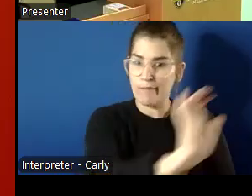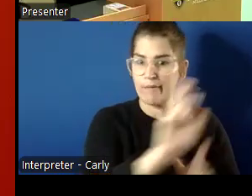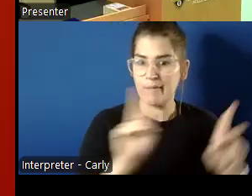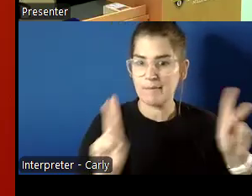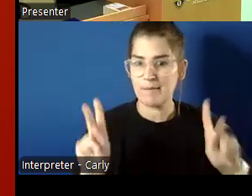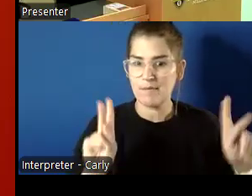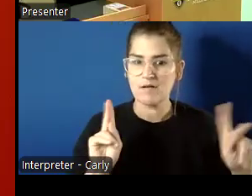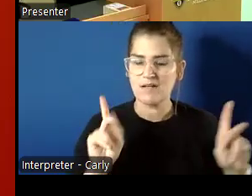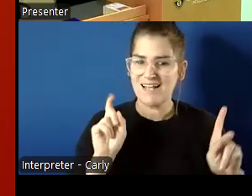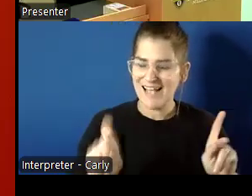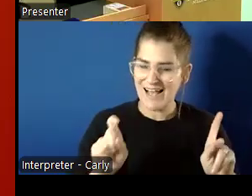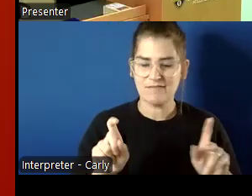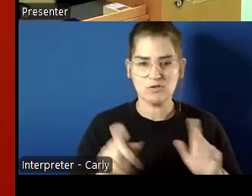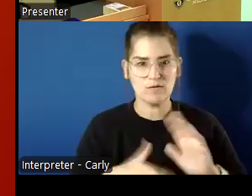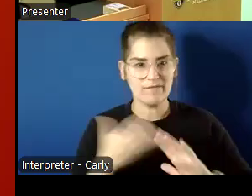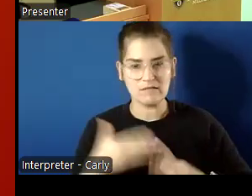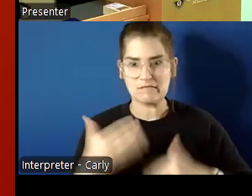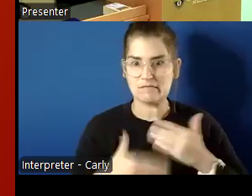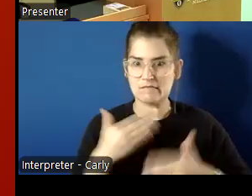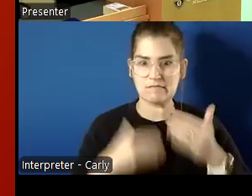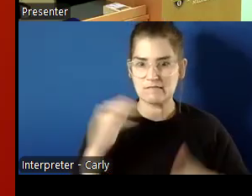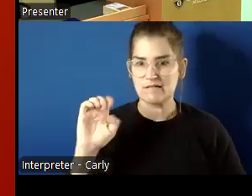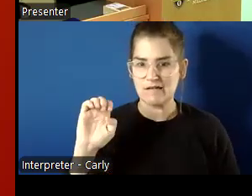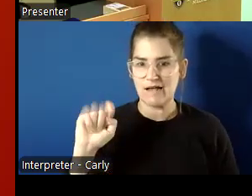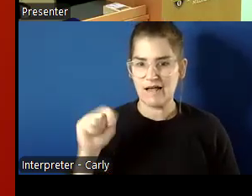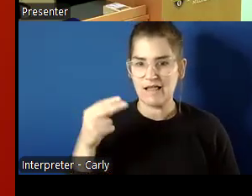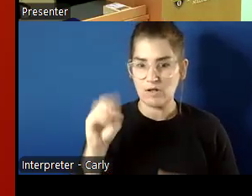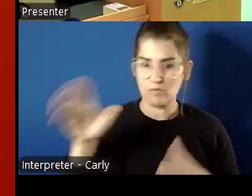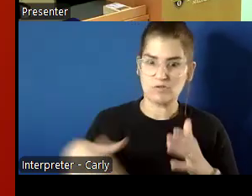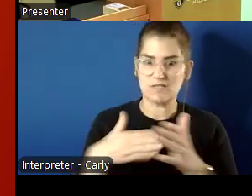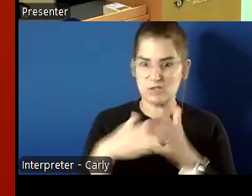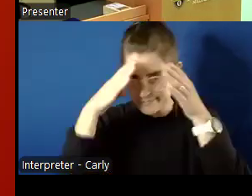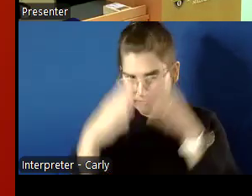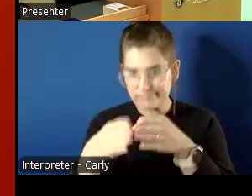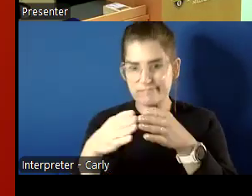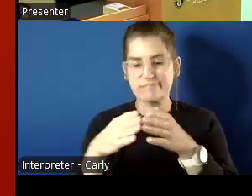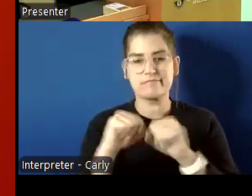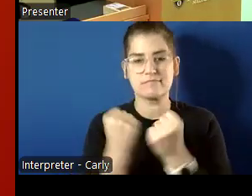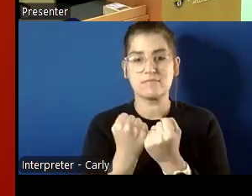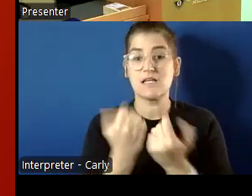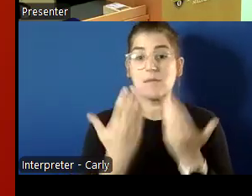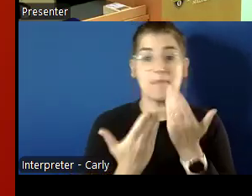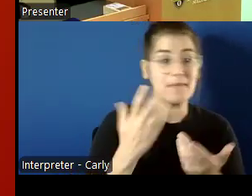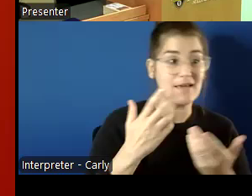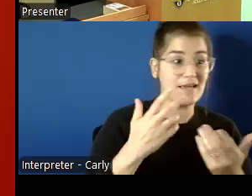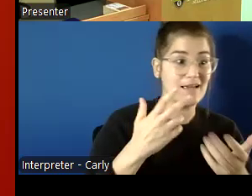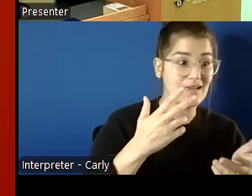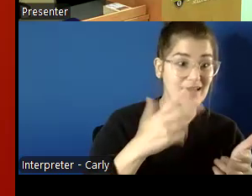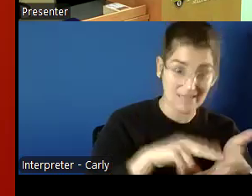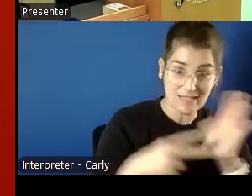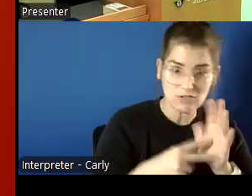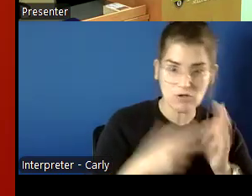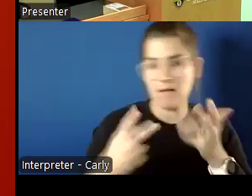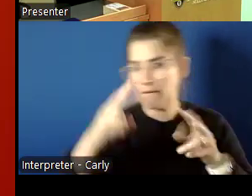ethnosentric society that either intentionally or unintentionally invalidates their experience. I've